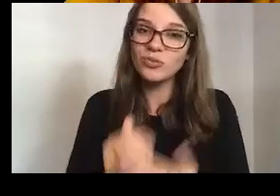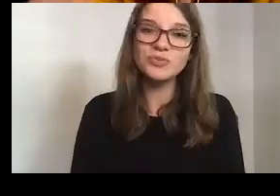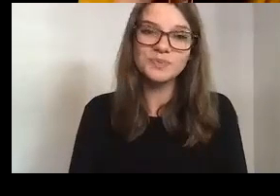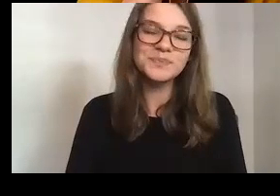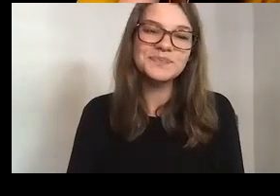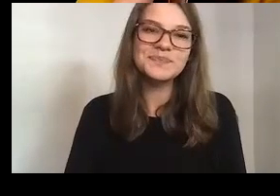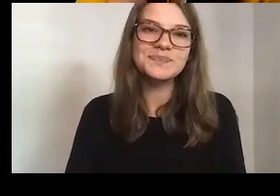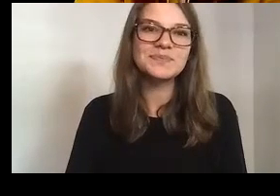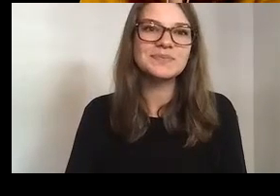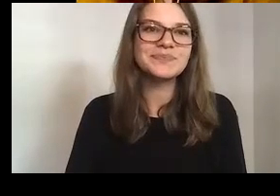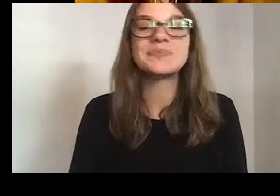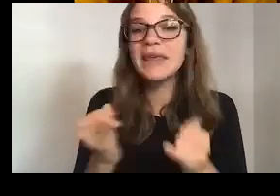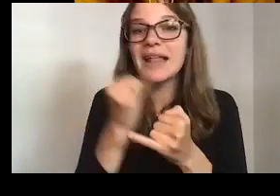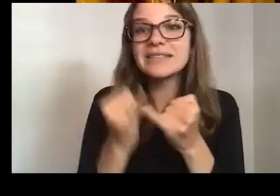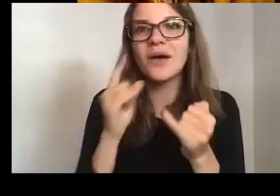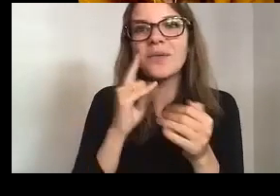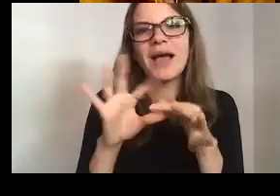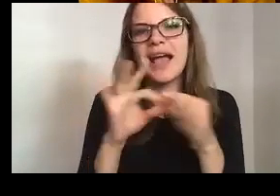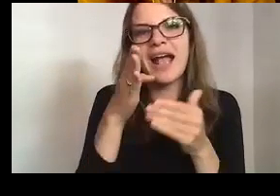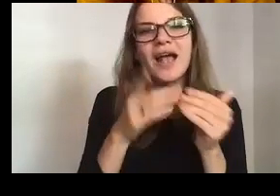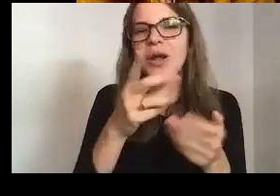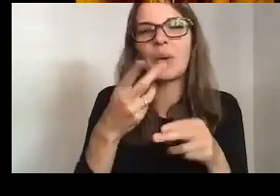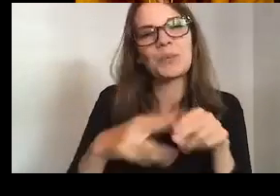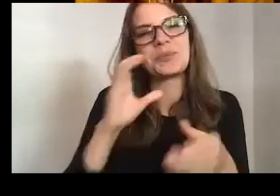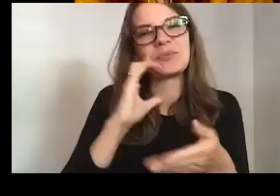and lastly I'm just going to end with a quick graphic so this is something that was shared